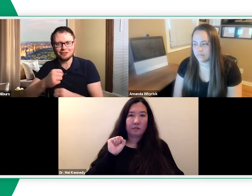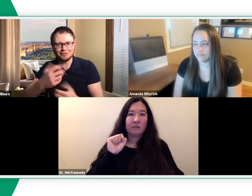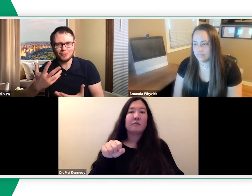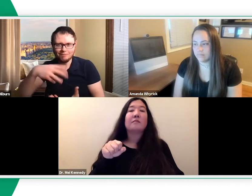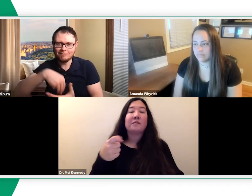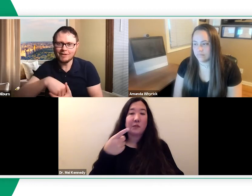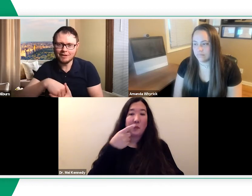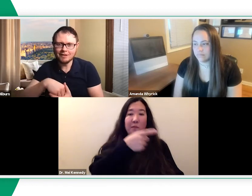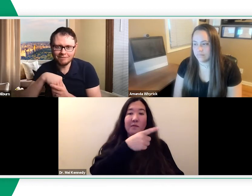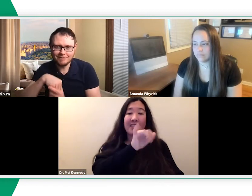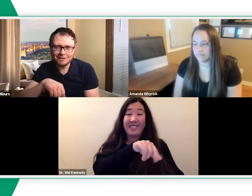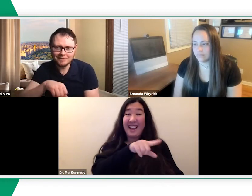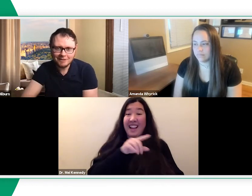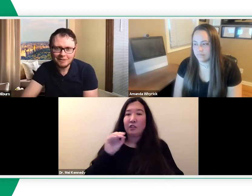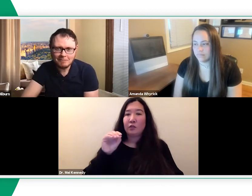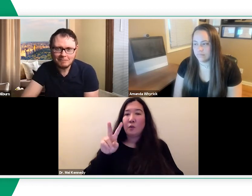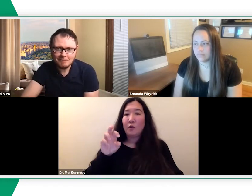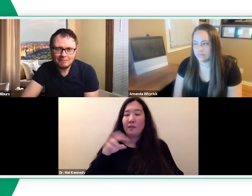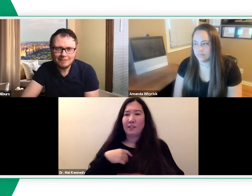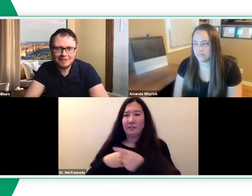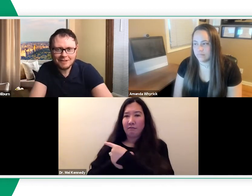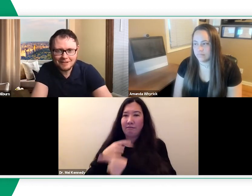graph with an overview of some of what cybersecurity entails.